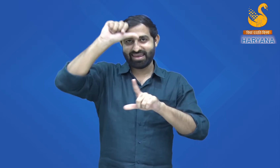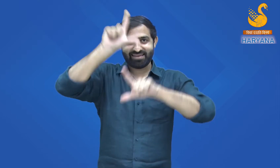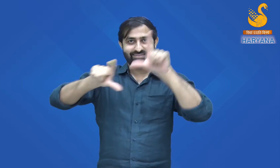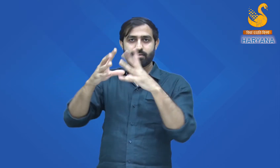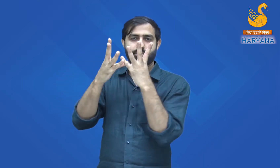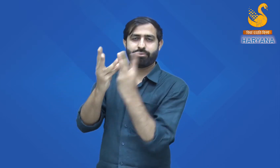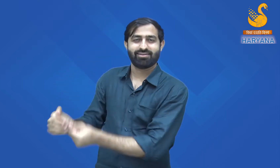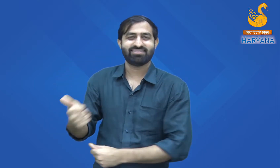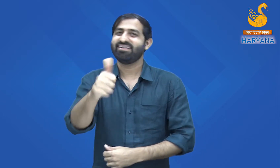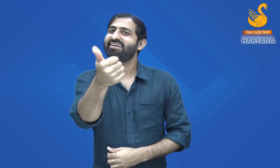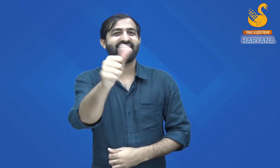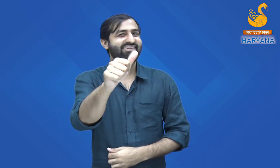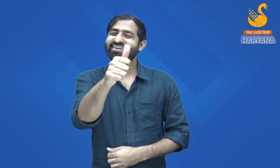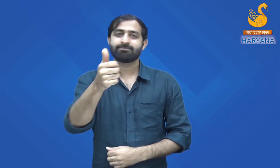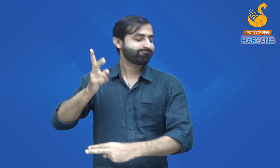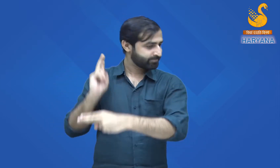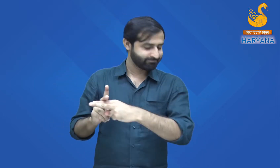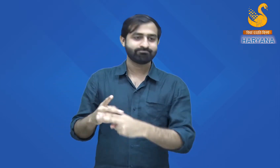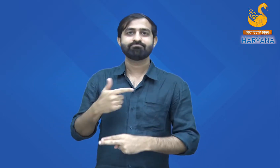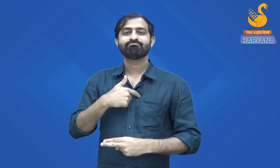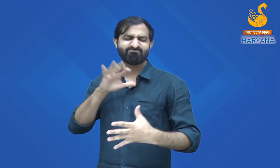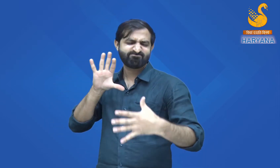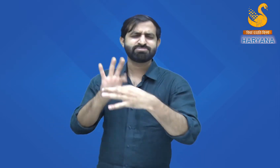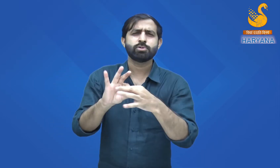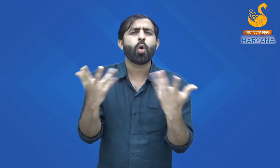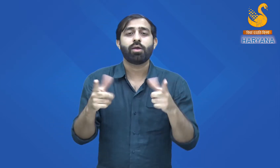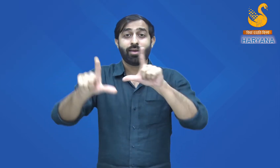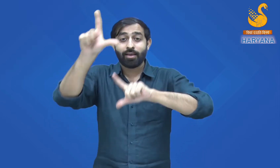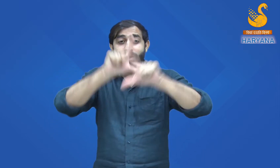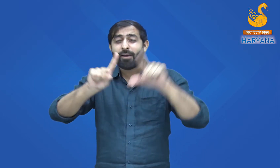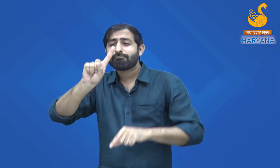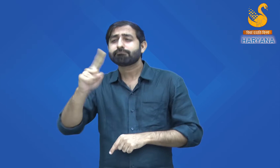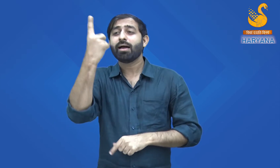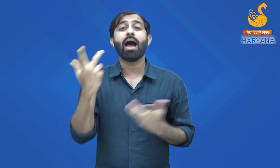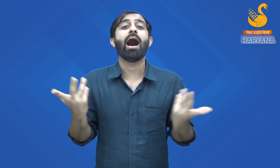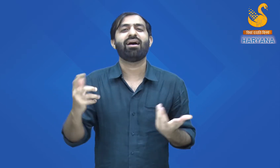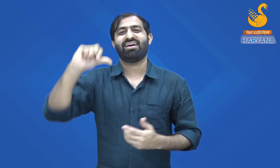but it did not completely affect the use of Hindi language. people were still using Hindi language because